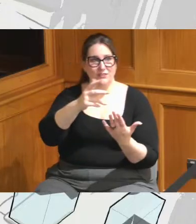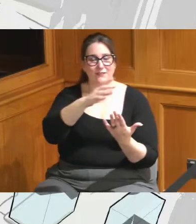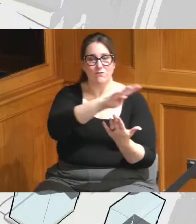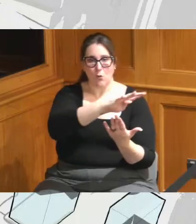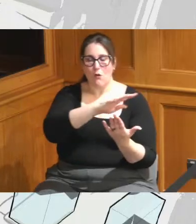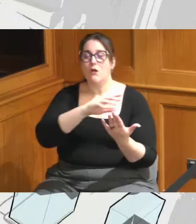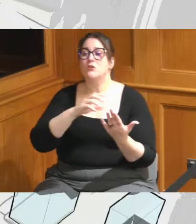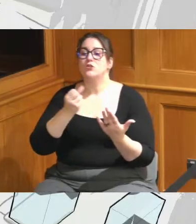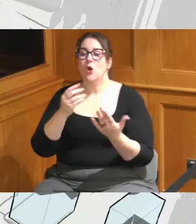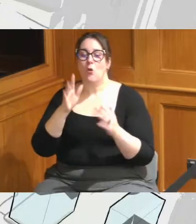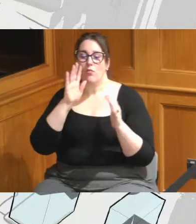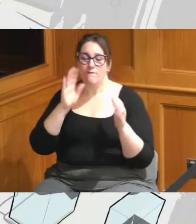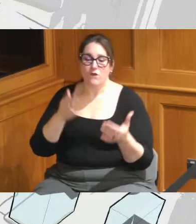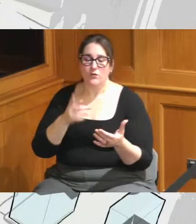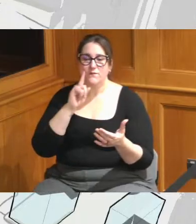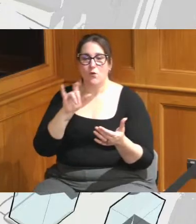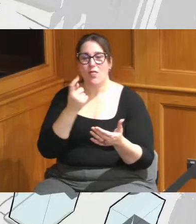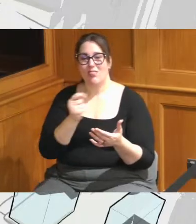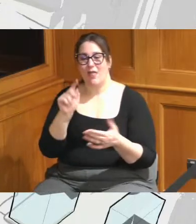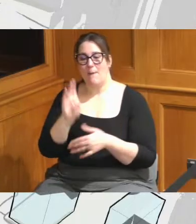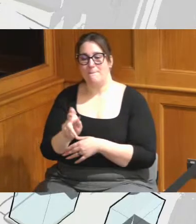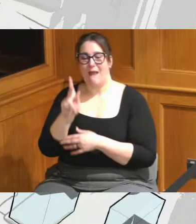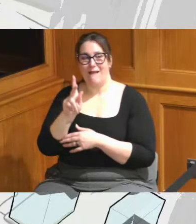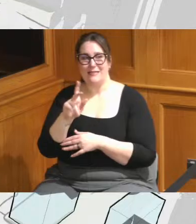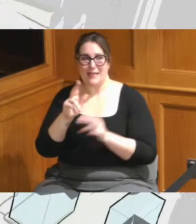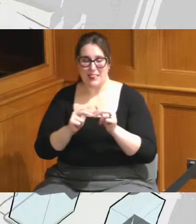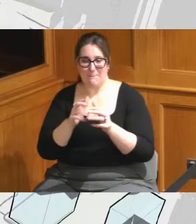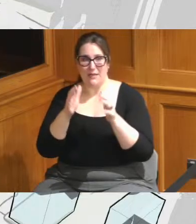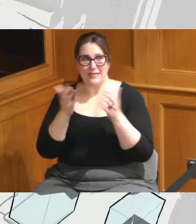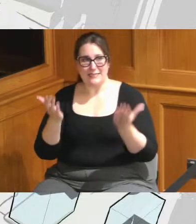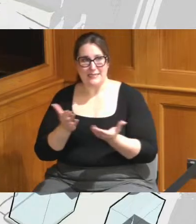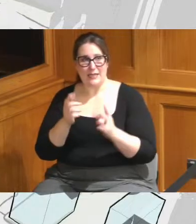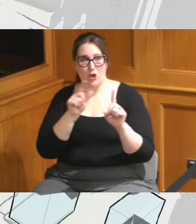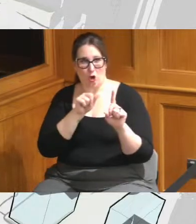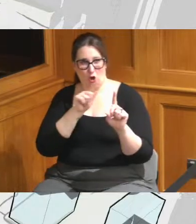focus are the banks control properties that are the buildings here in the in the in the tannish